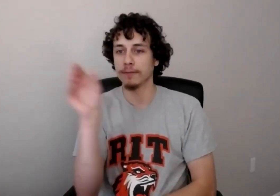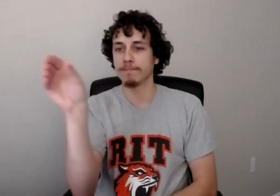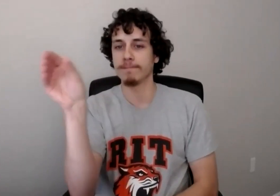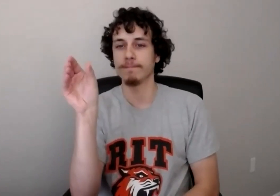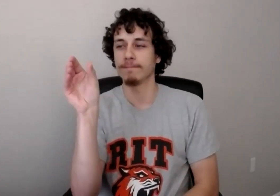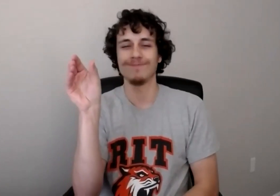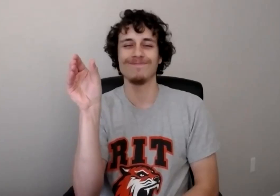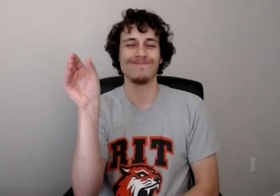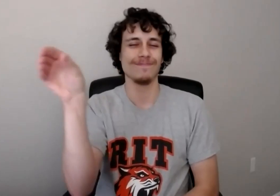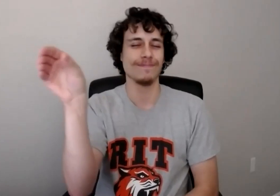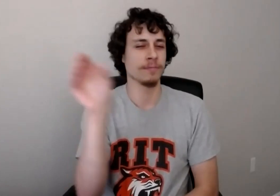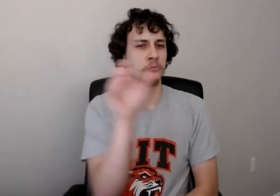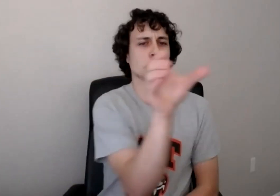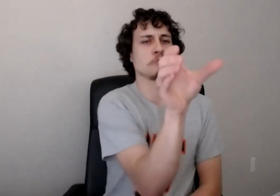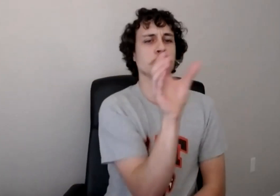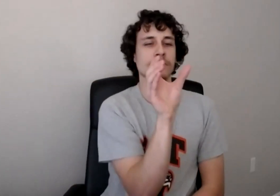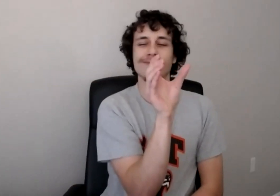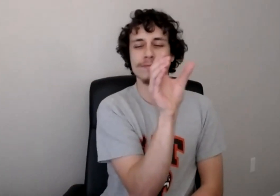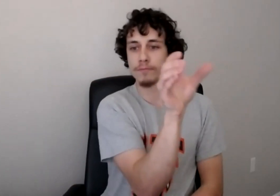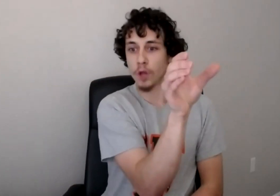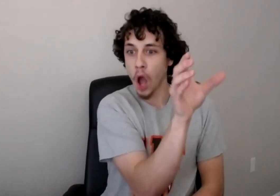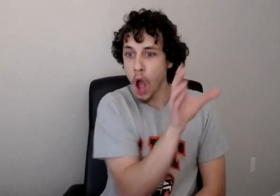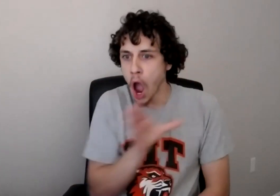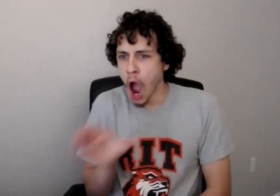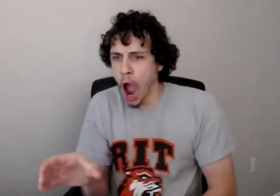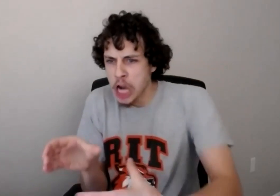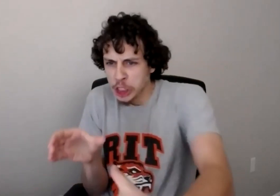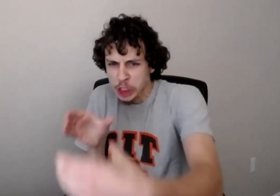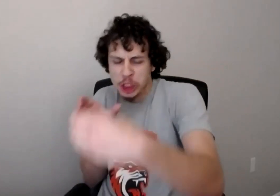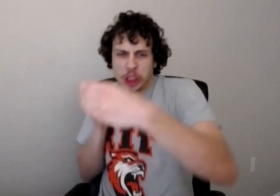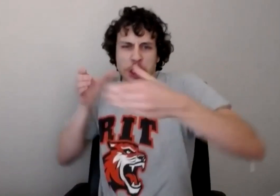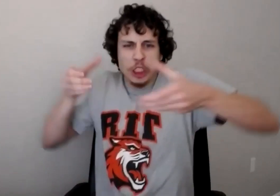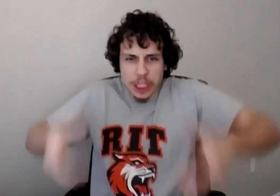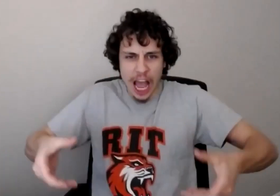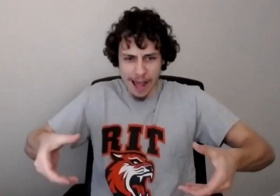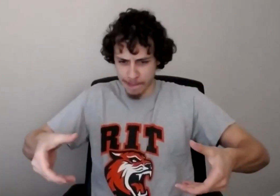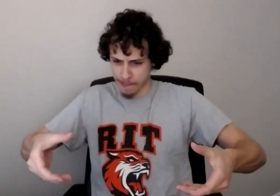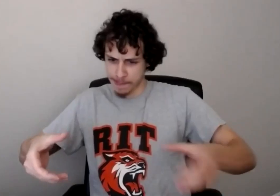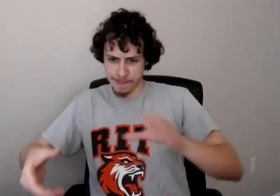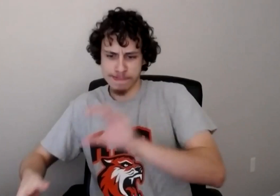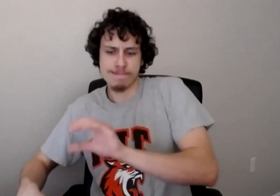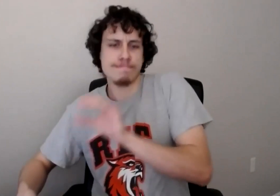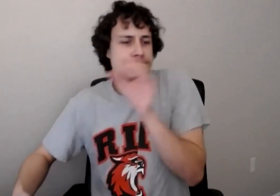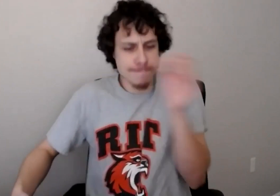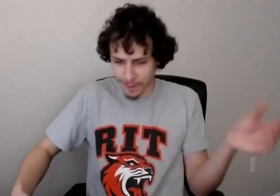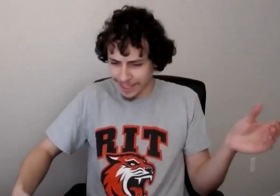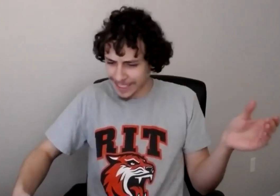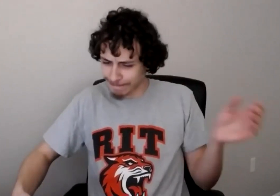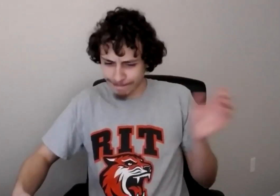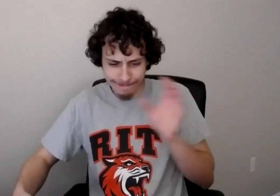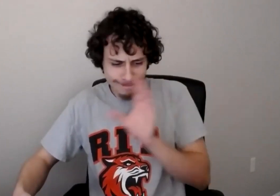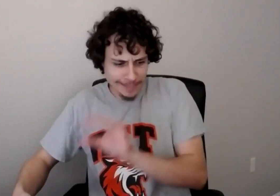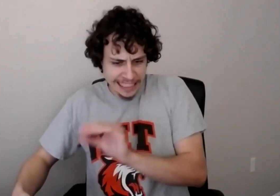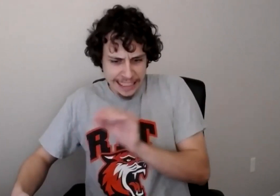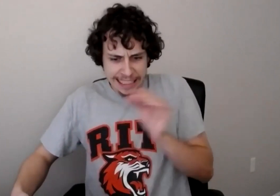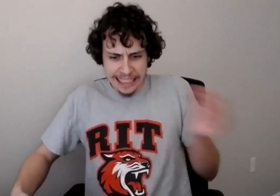Vladimir: C.